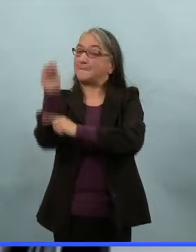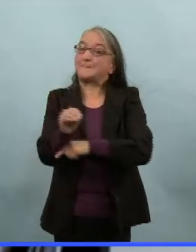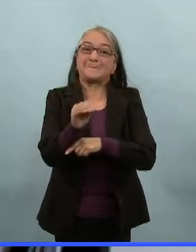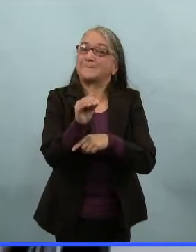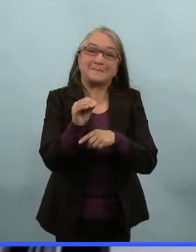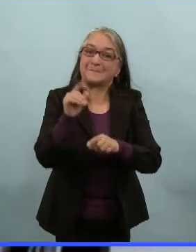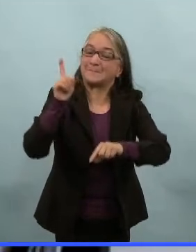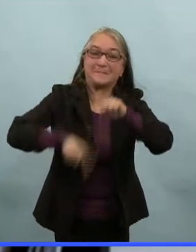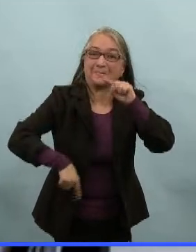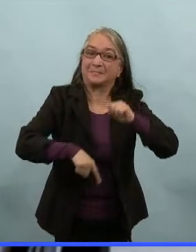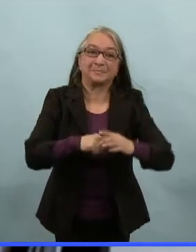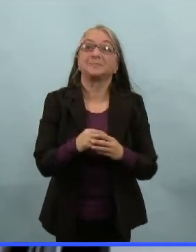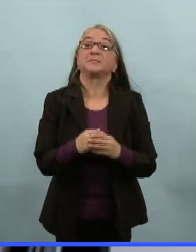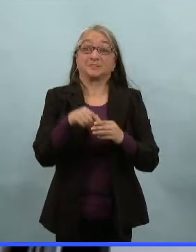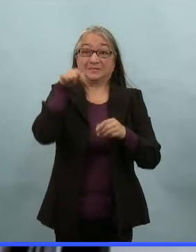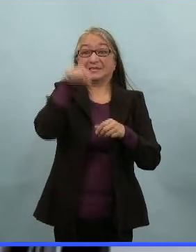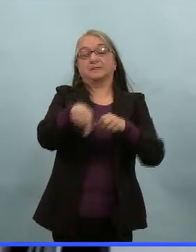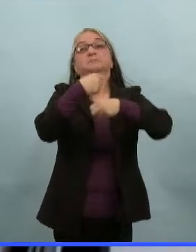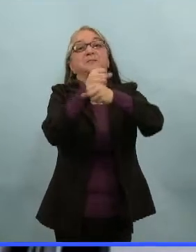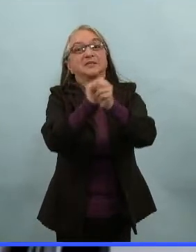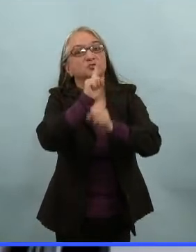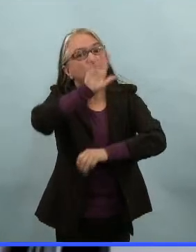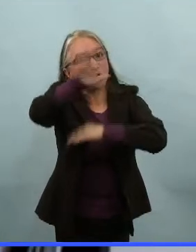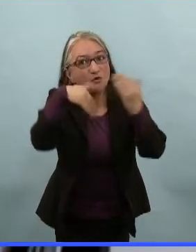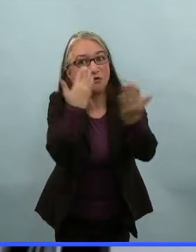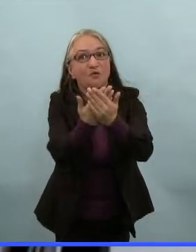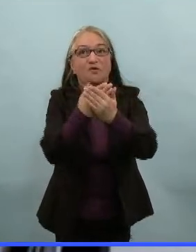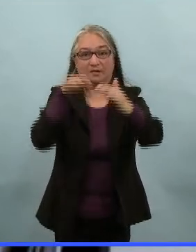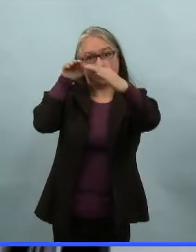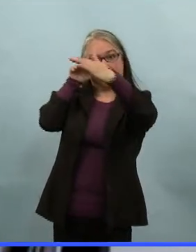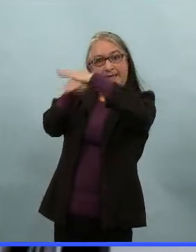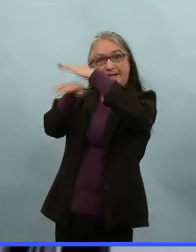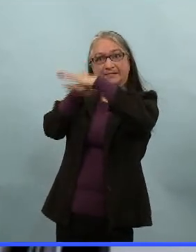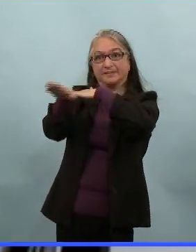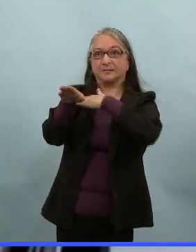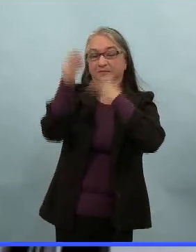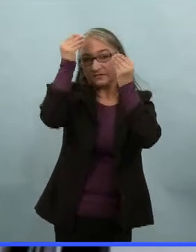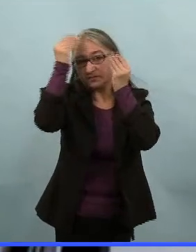access to the information that they need to make the decision and then easy access to the vaccine